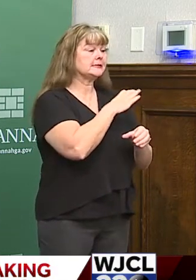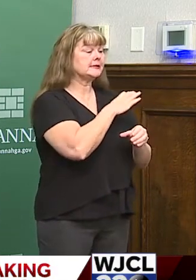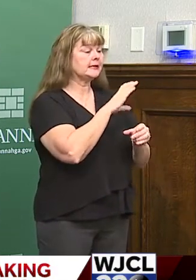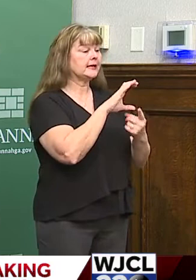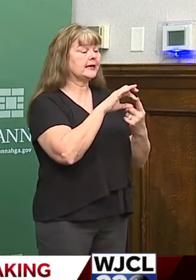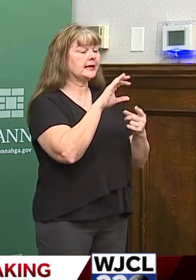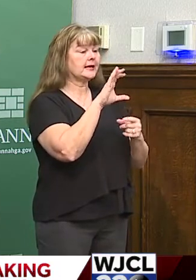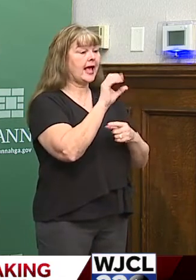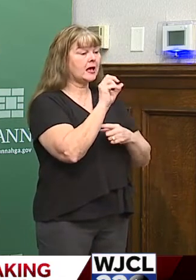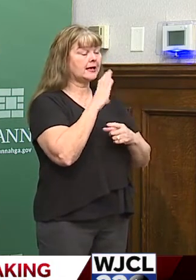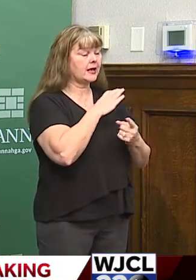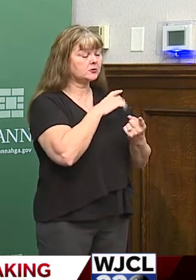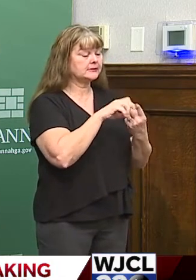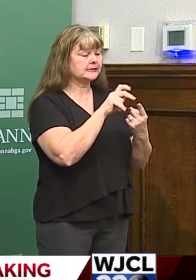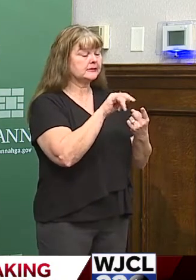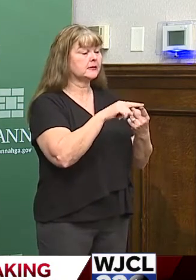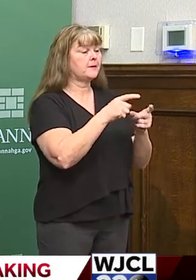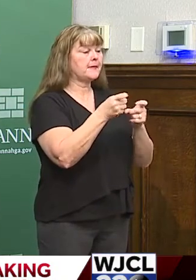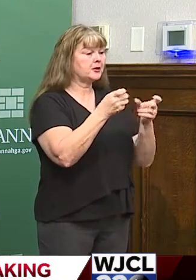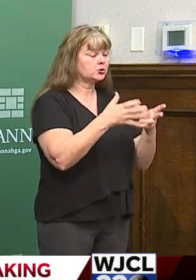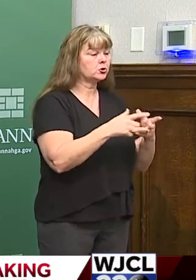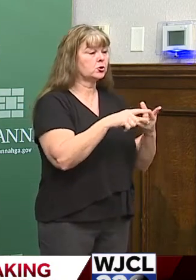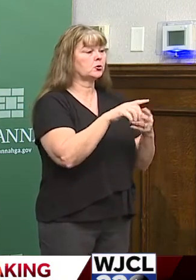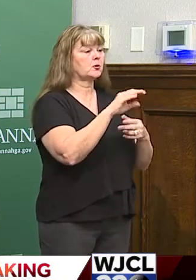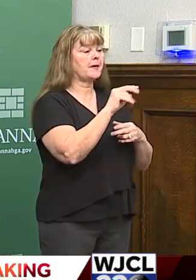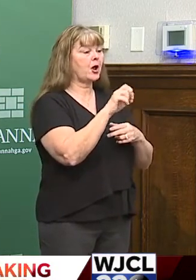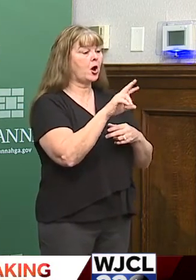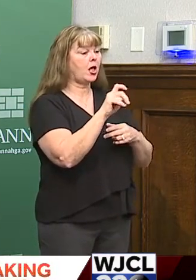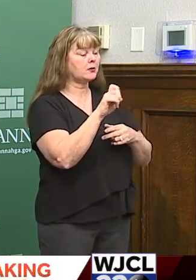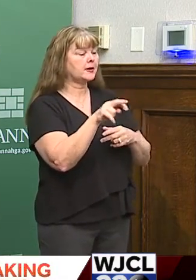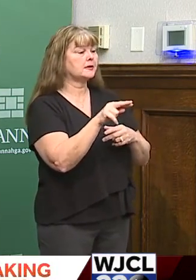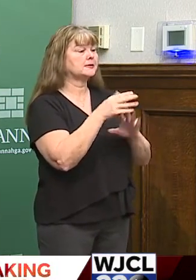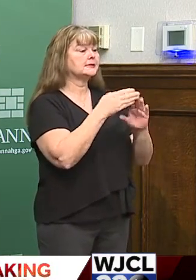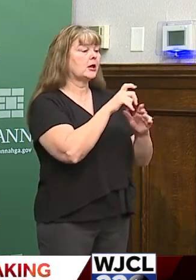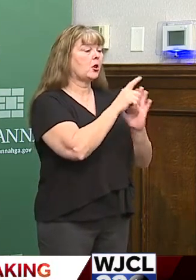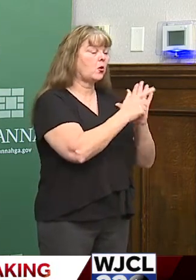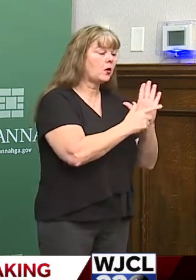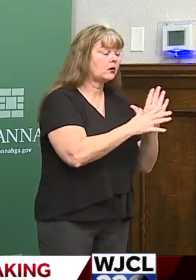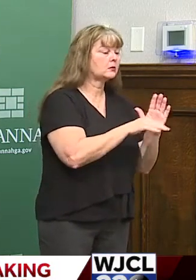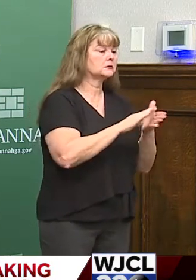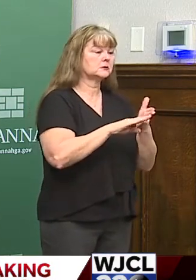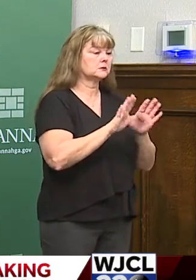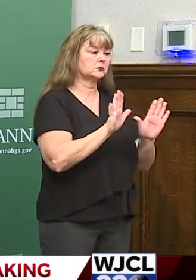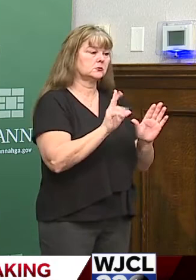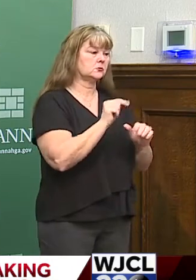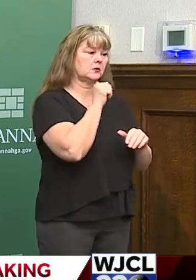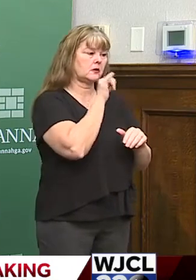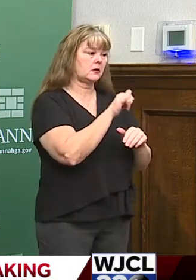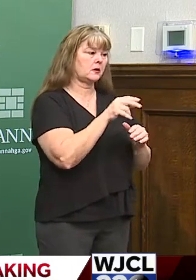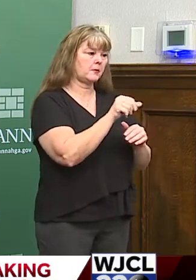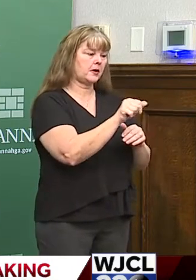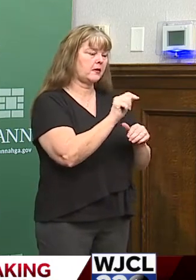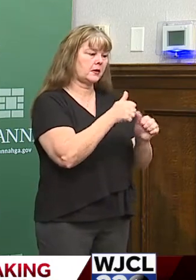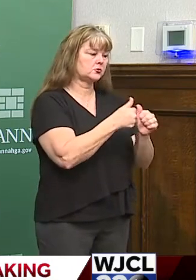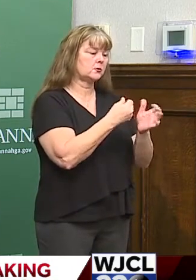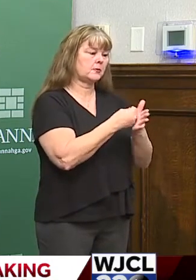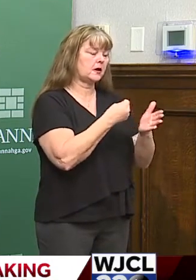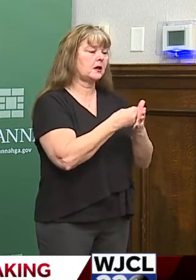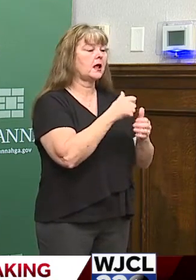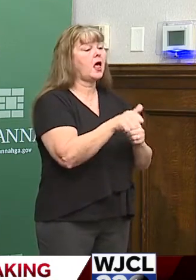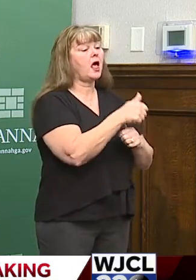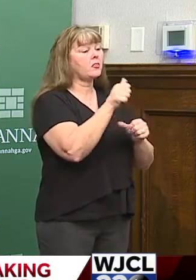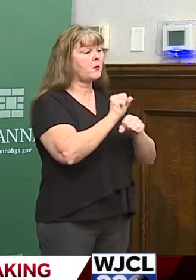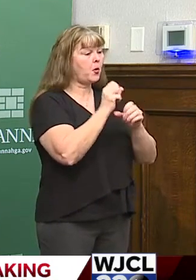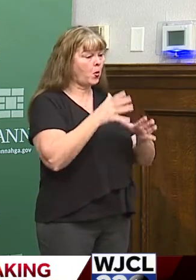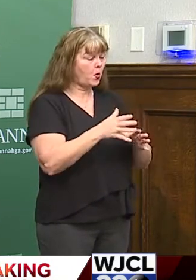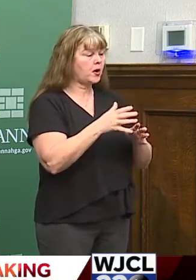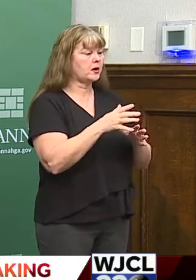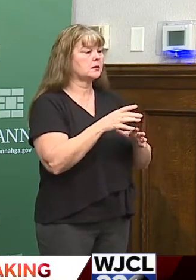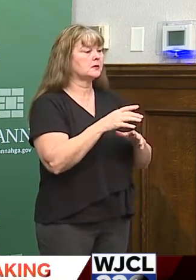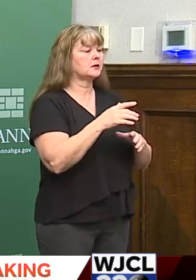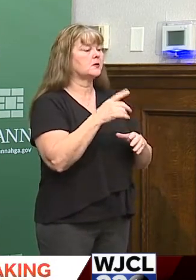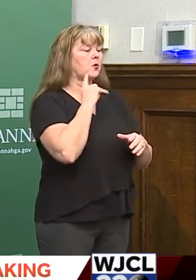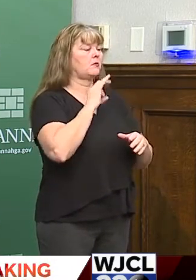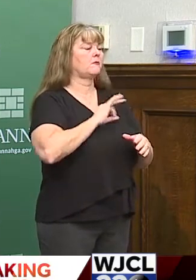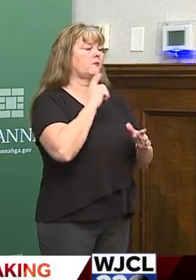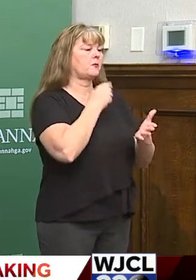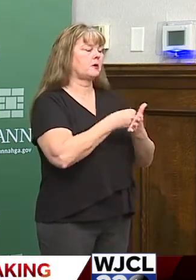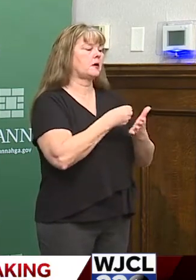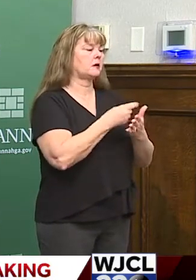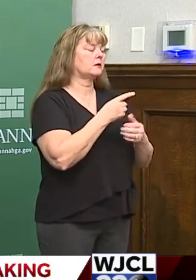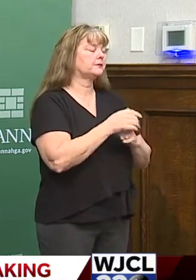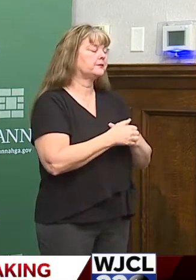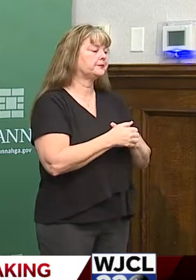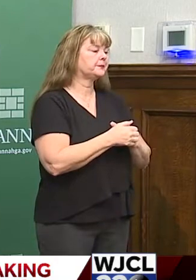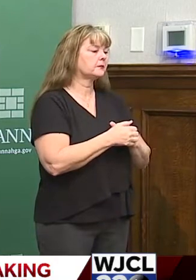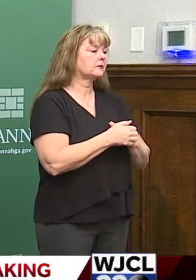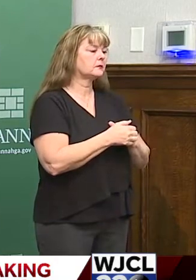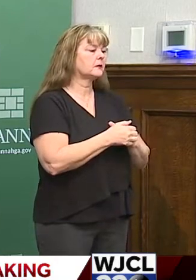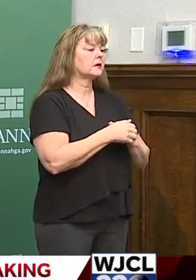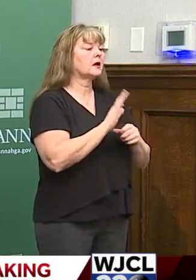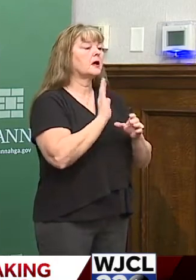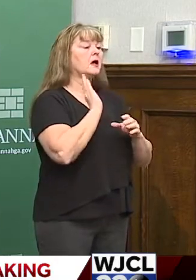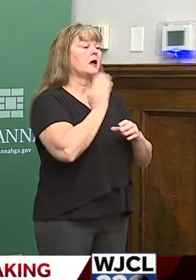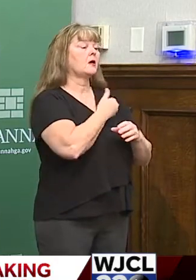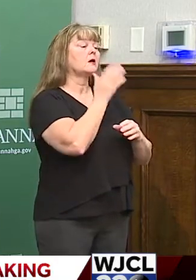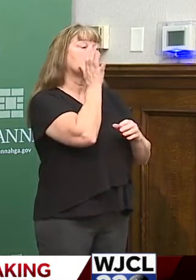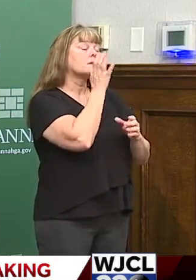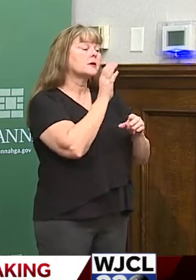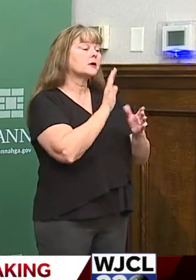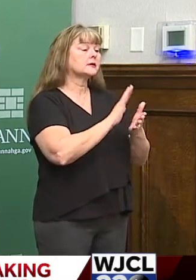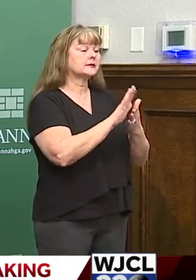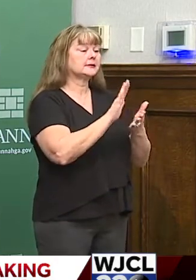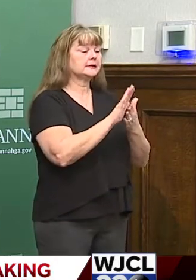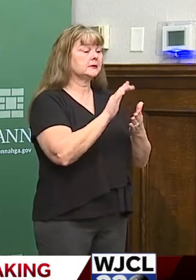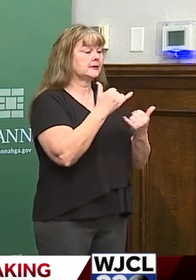THAT EXEMPTS THE CITY COUNCIL, MANAGER AND CITY ATTORNEY BUT EVERYONE ELSE IS ELIGIBLE FOR PROVIDED THEY'RE WORKING AT WORK.